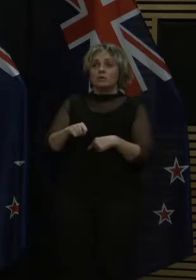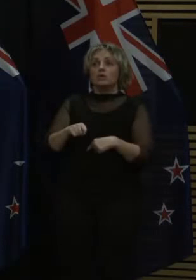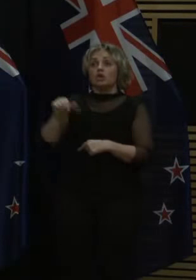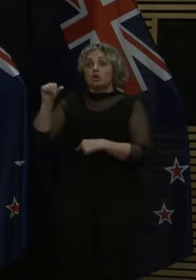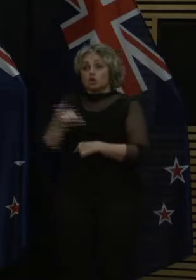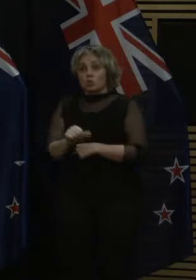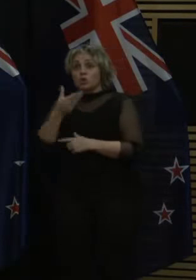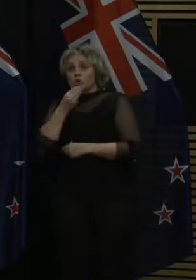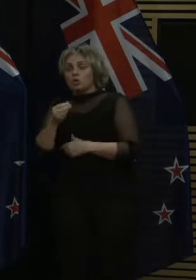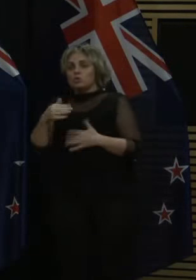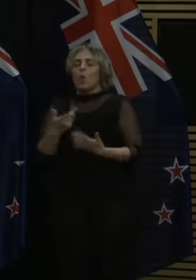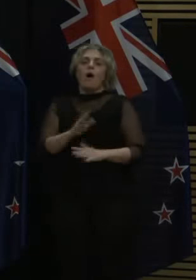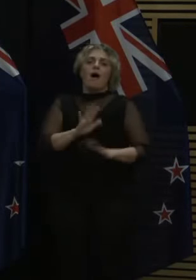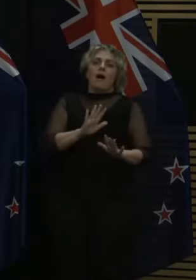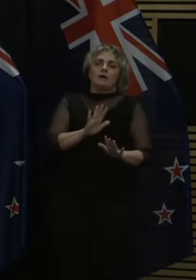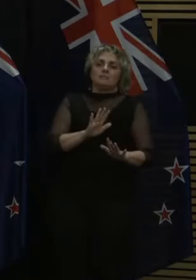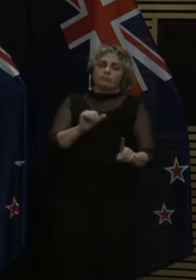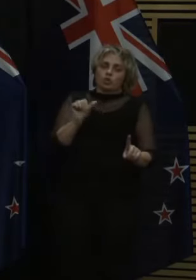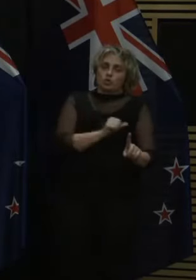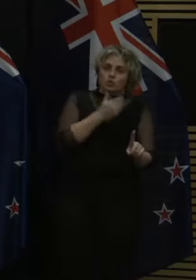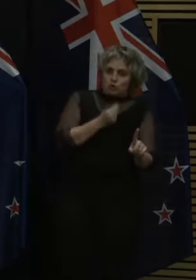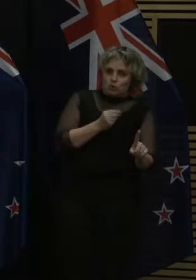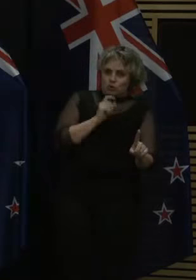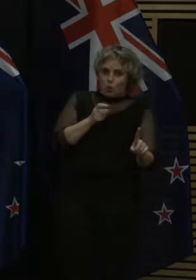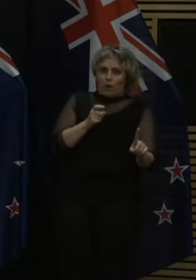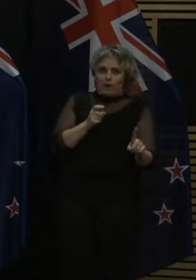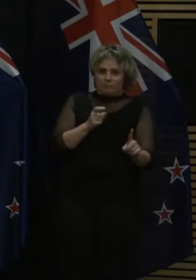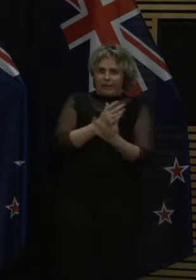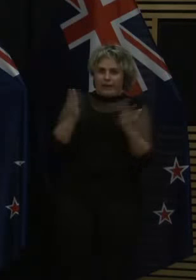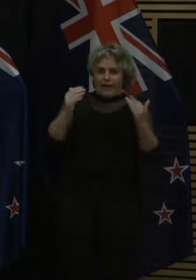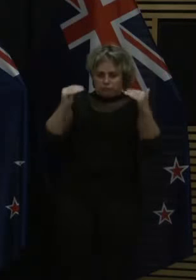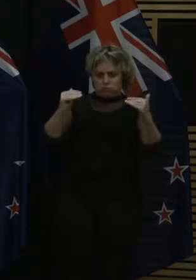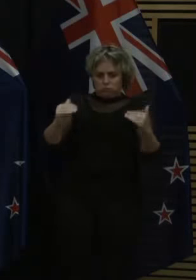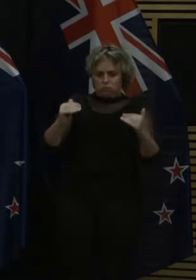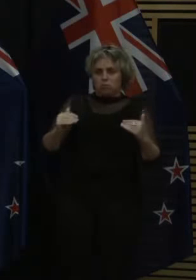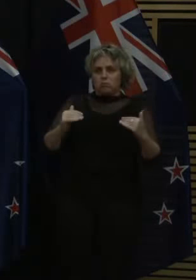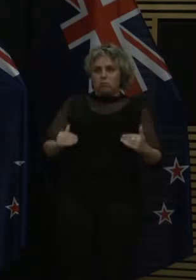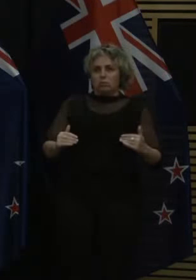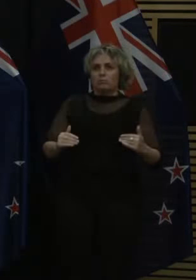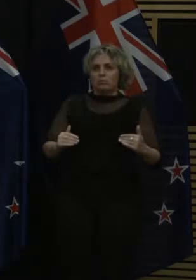This is where we will put out clear advice on where we